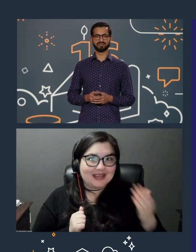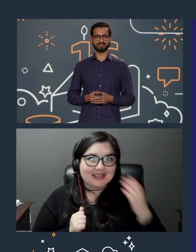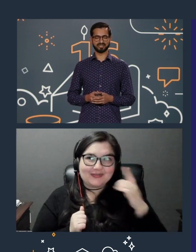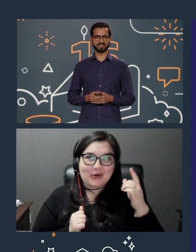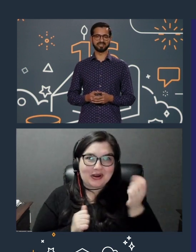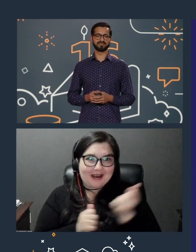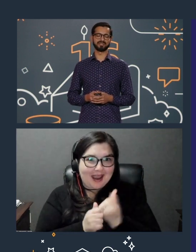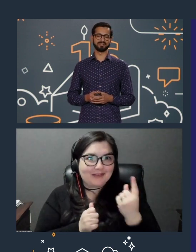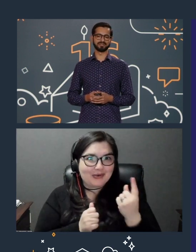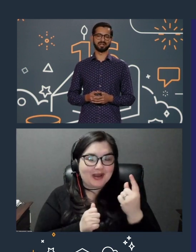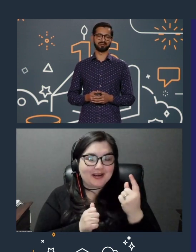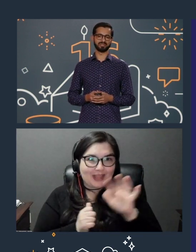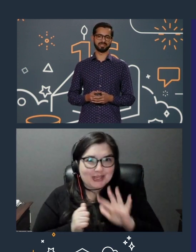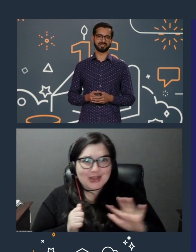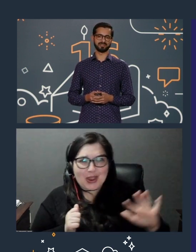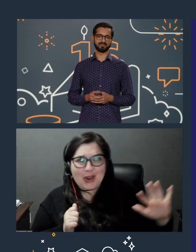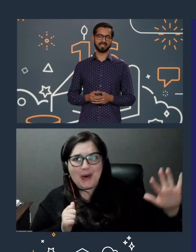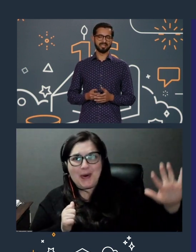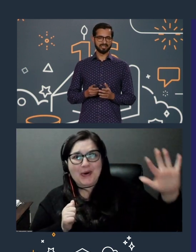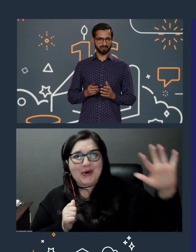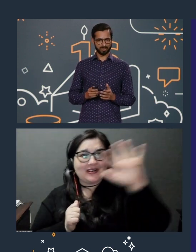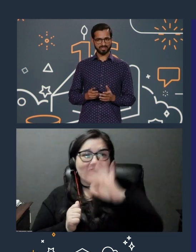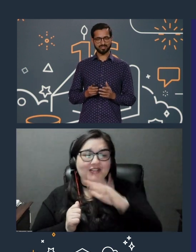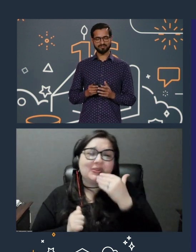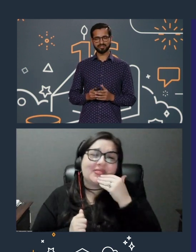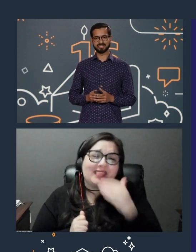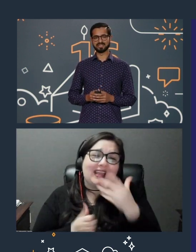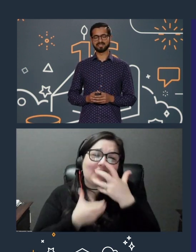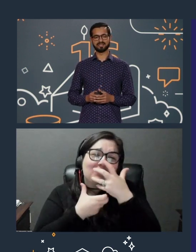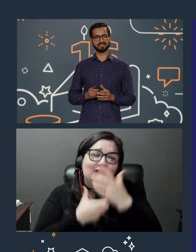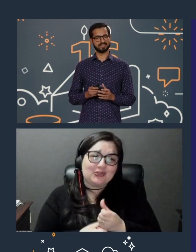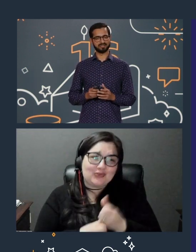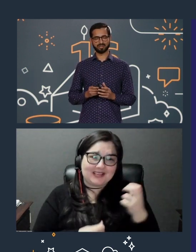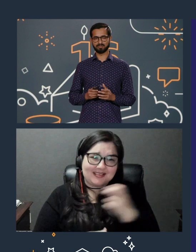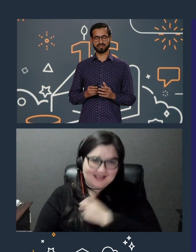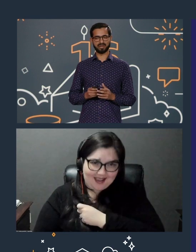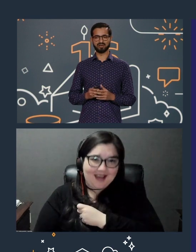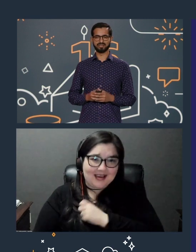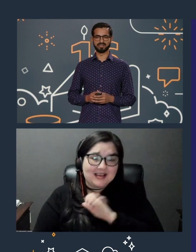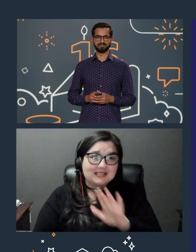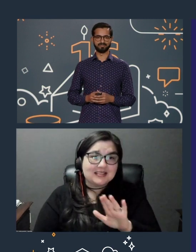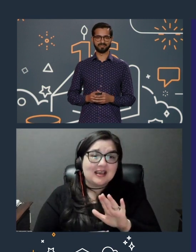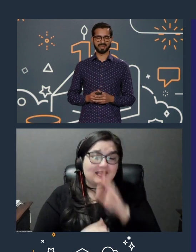for trusting us with those objects. The protection of your data is a top priority.